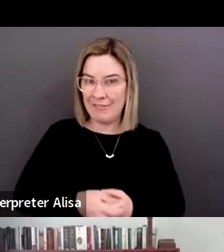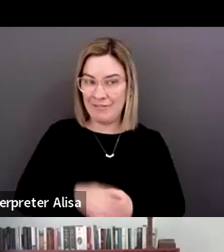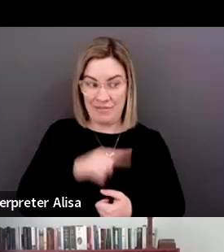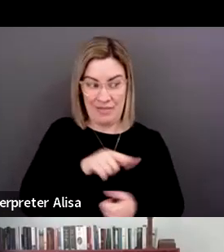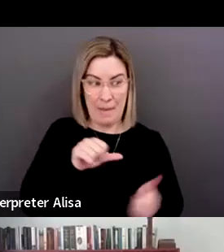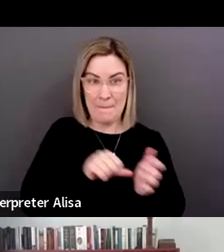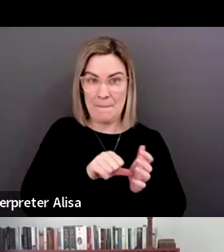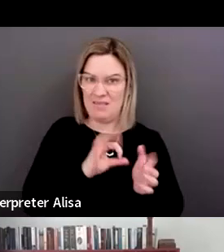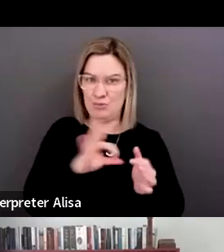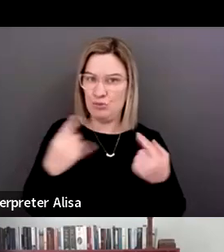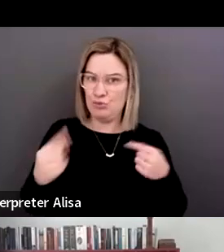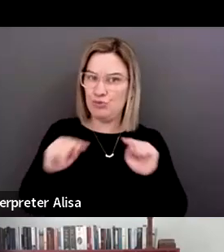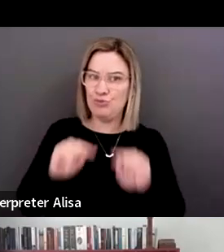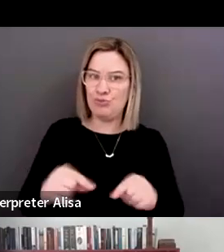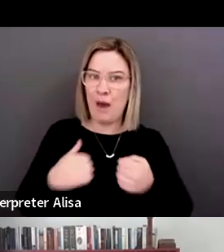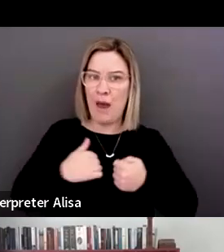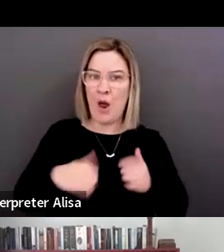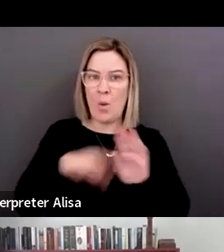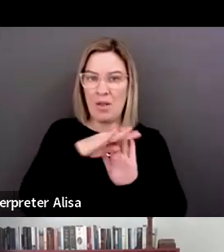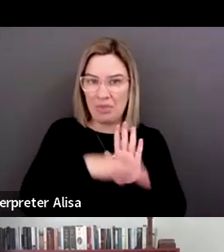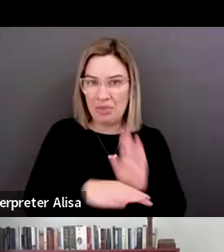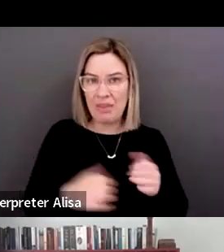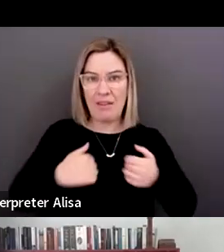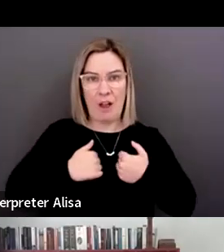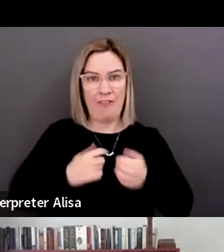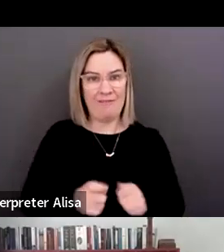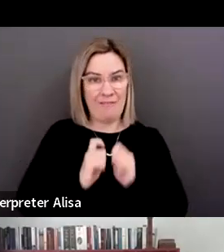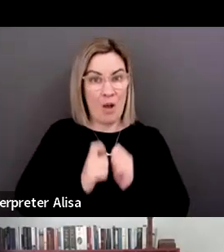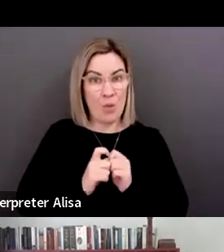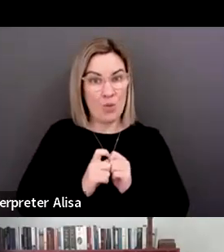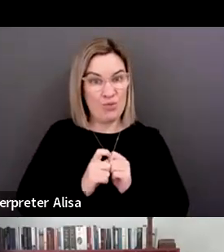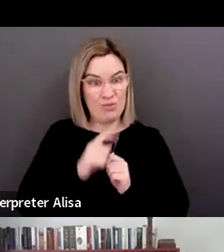you know, super will be one of the biggest wealth pools that we have in